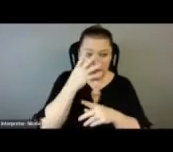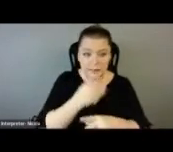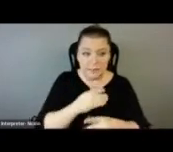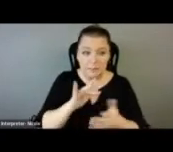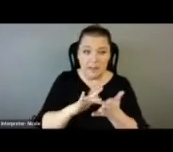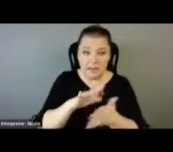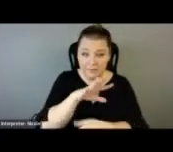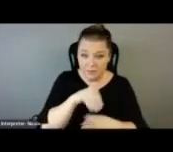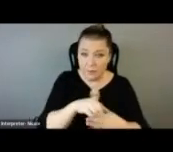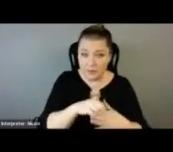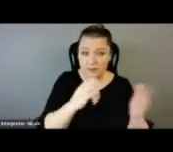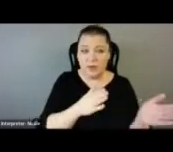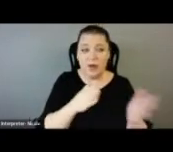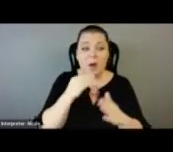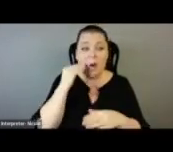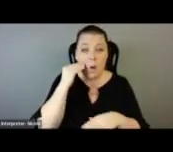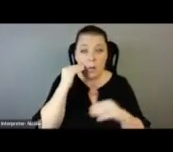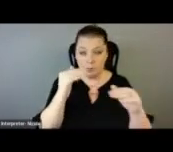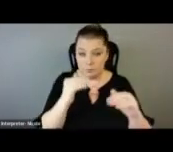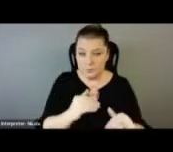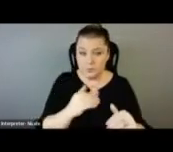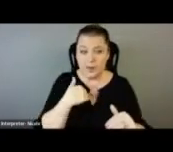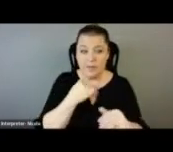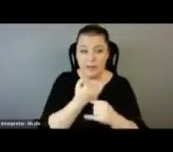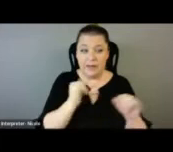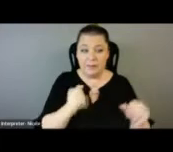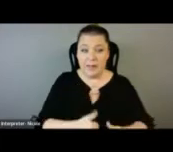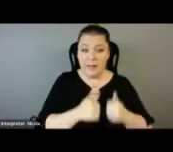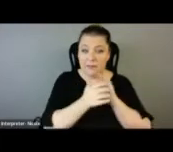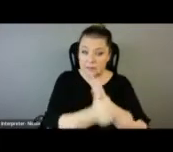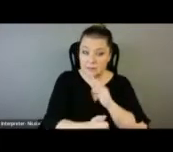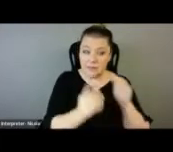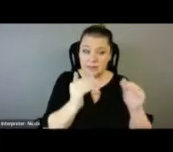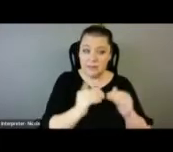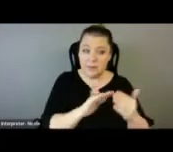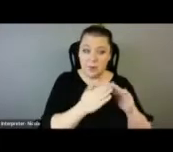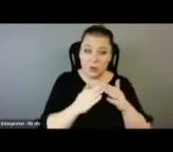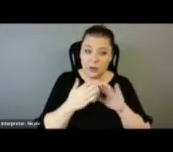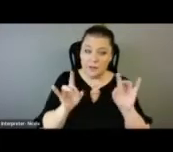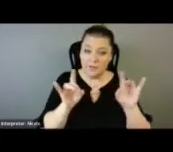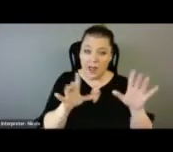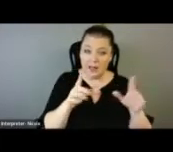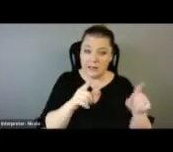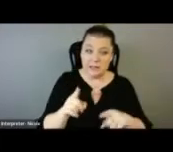involvement. For home, we have independent living skills, community violence, residential